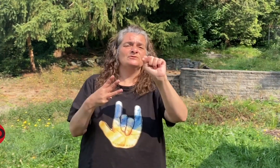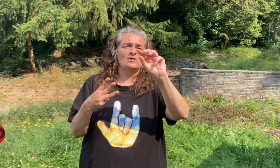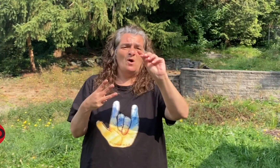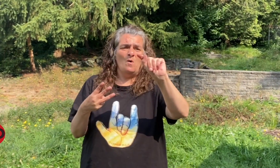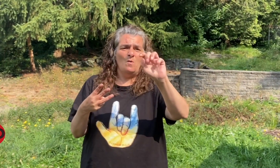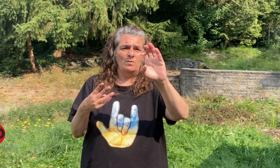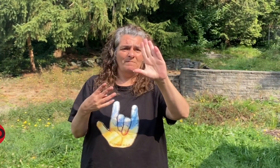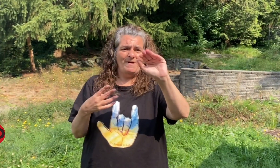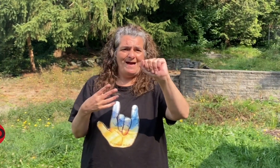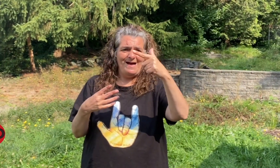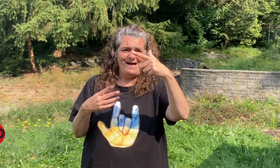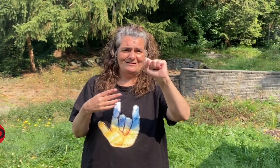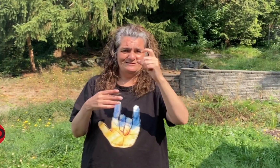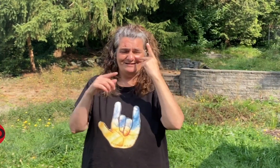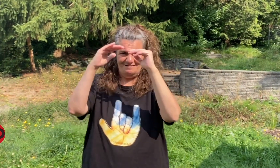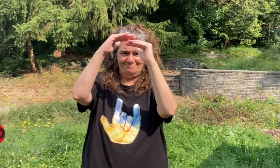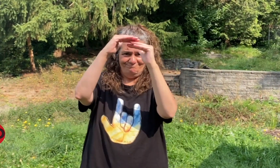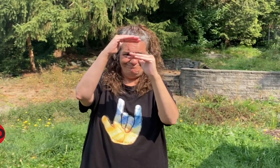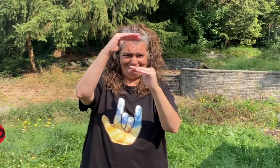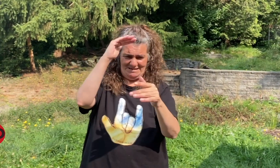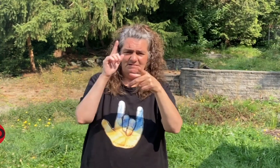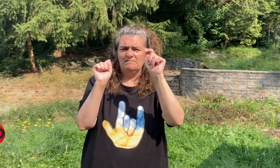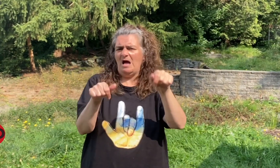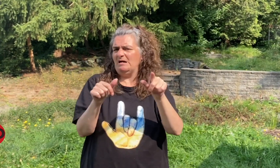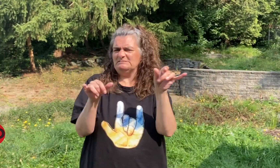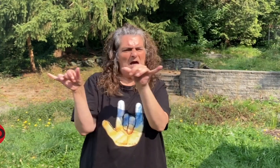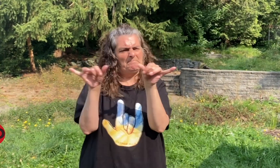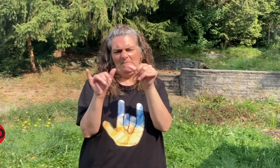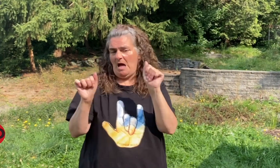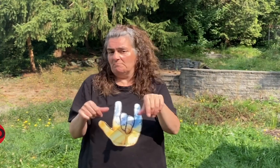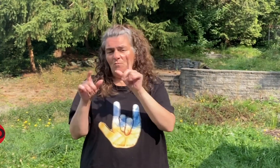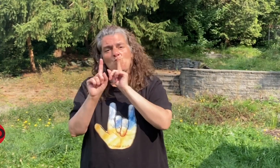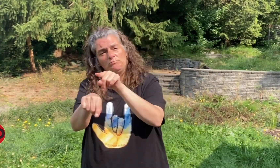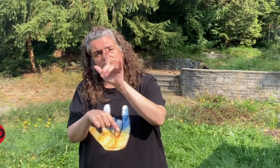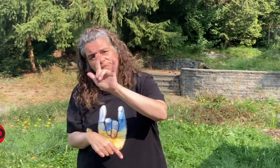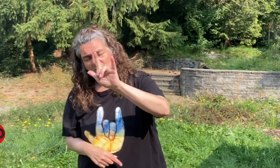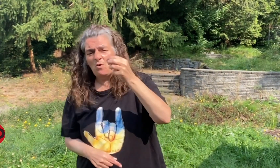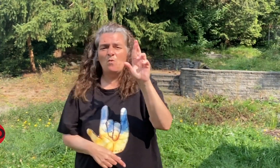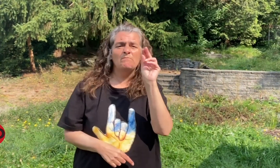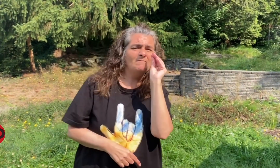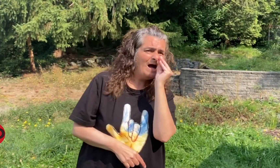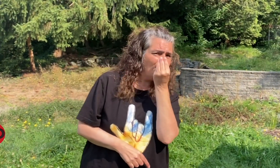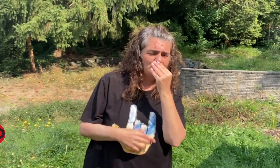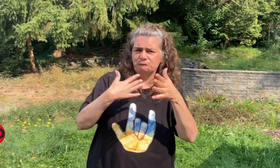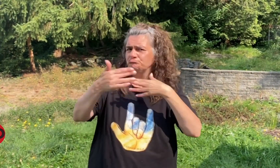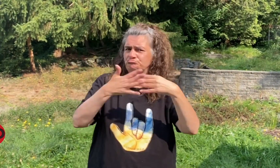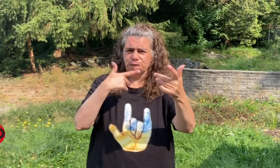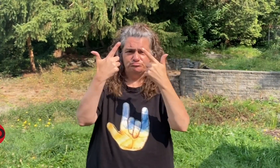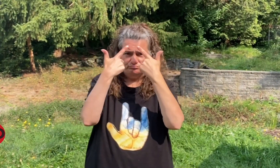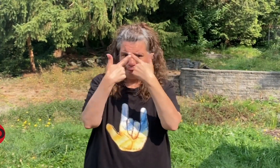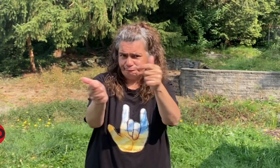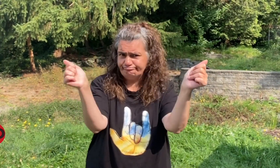tote bags and t-shirts with either ILY handshapes or Ukraine Sunflower.